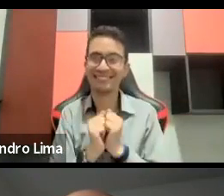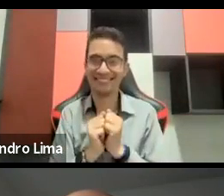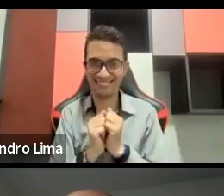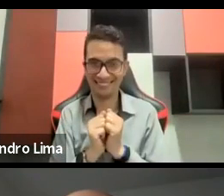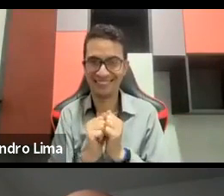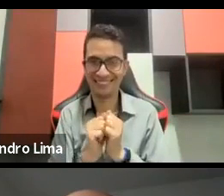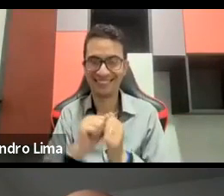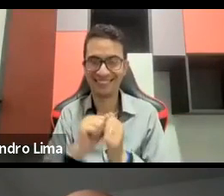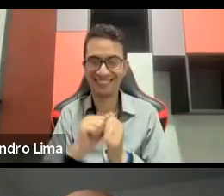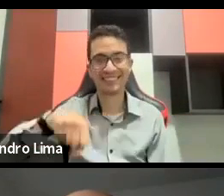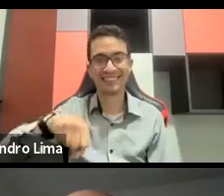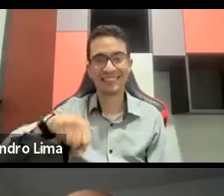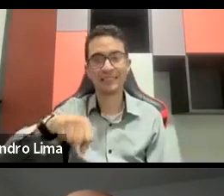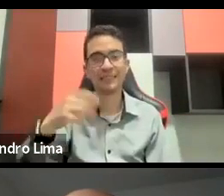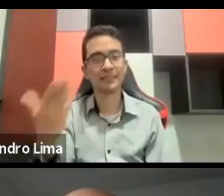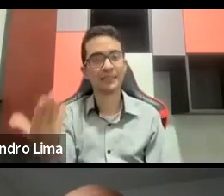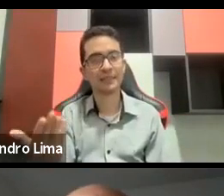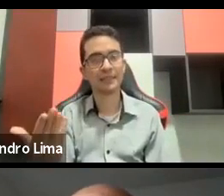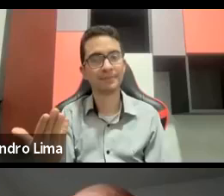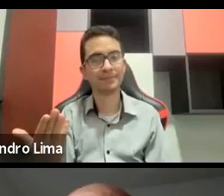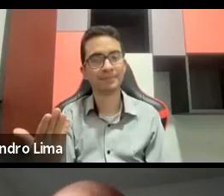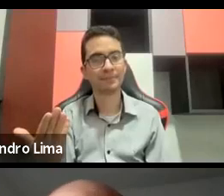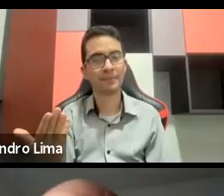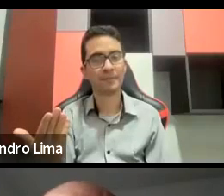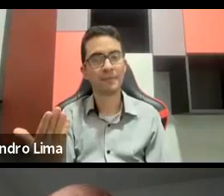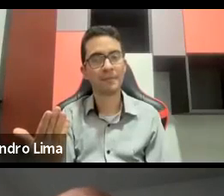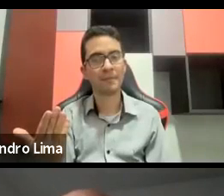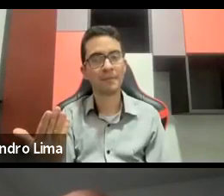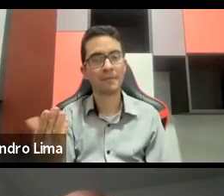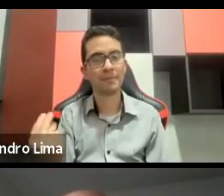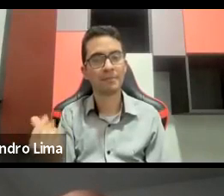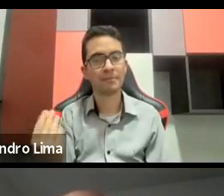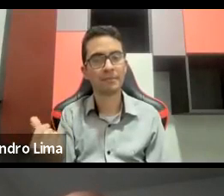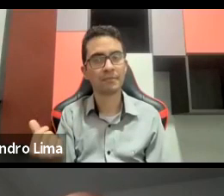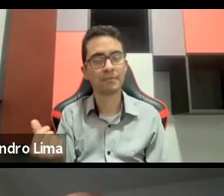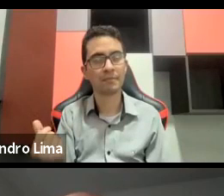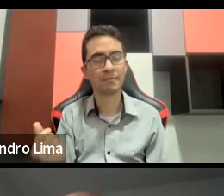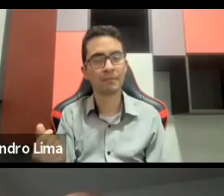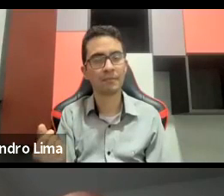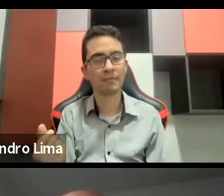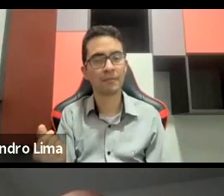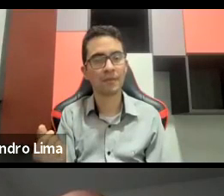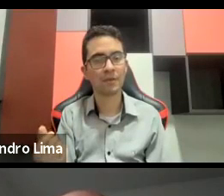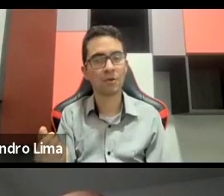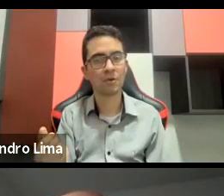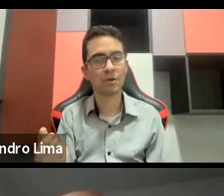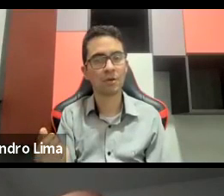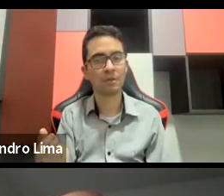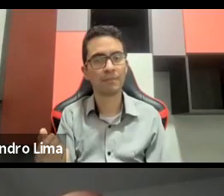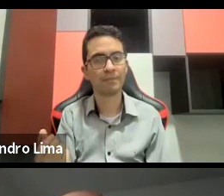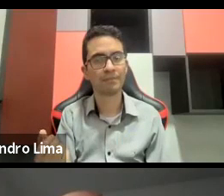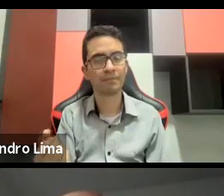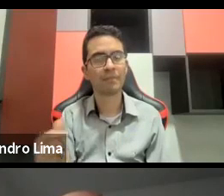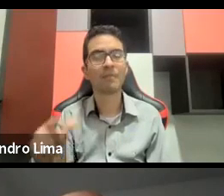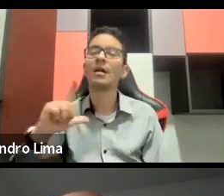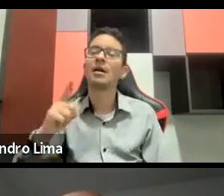they decide to kind of So, this is it. Um um II have like this is it. Um um II have like this is it. Um um II have like this academic and at the same time, academic and at the same time,